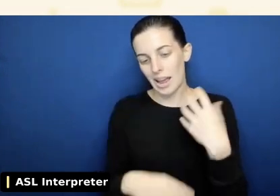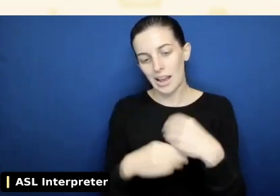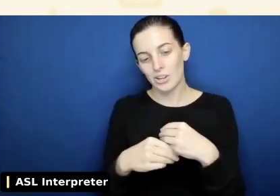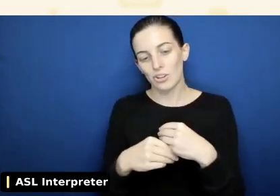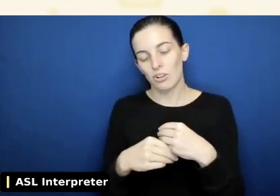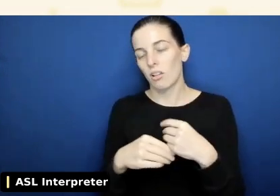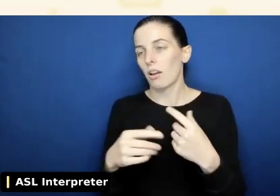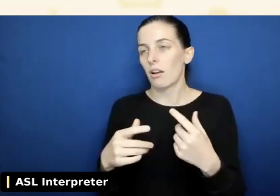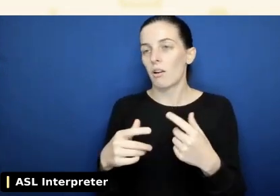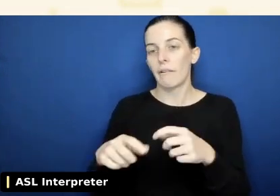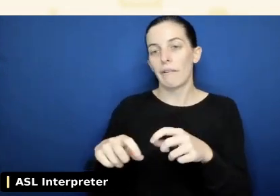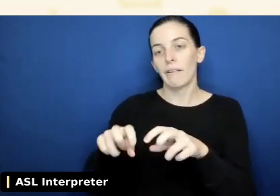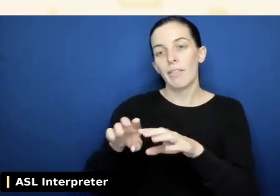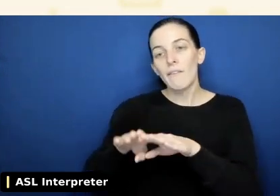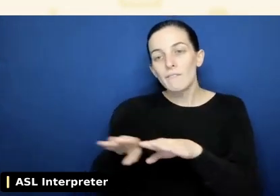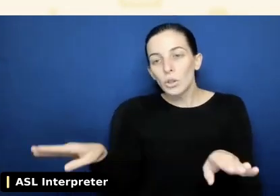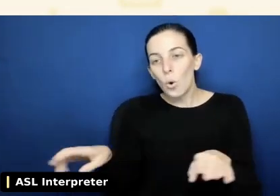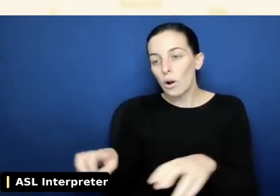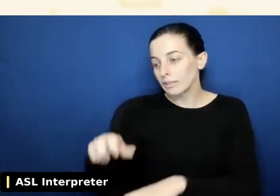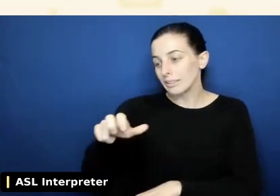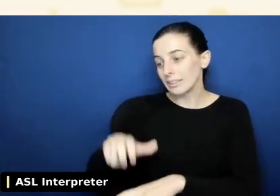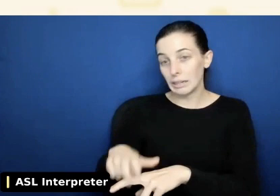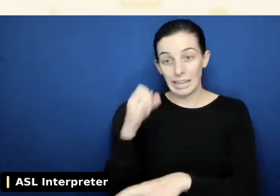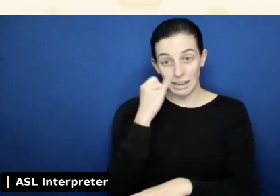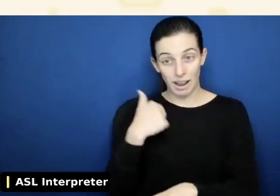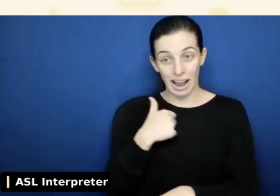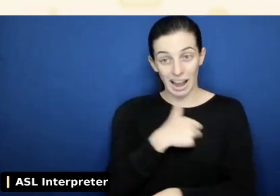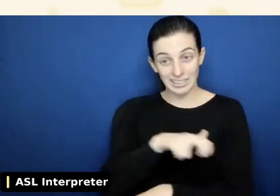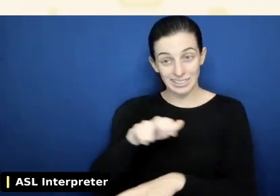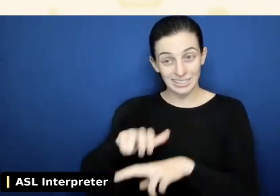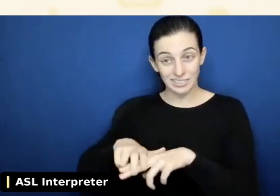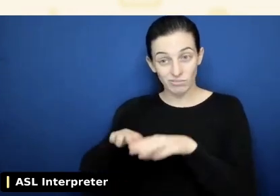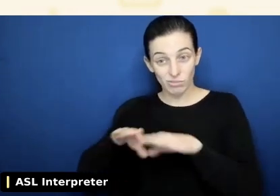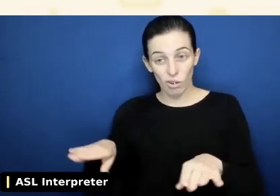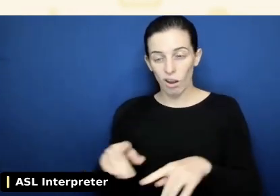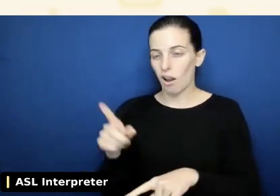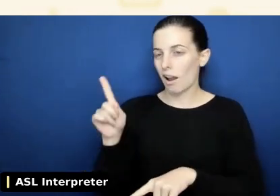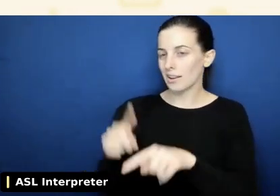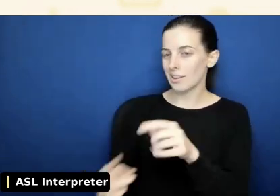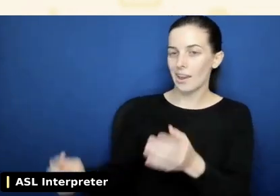Because when I sit on a floor, I can't get back up.